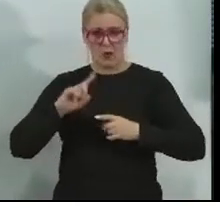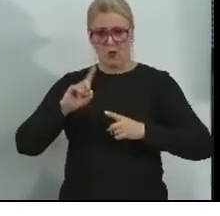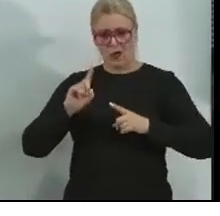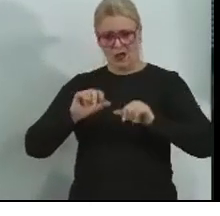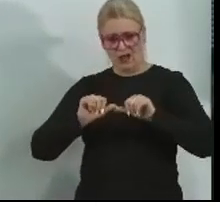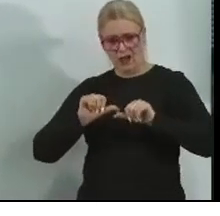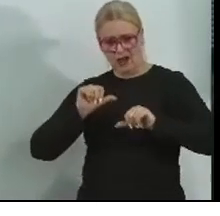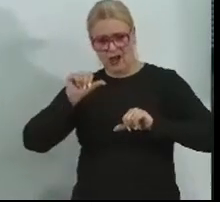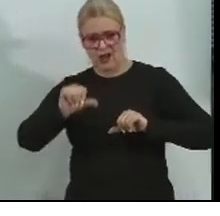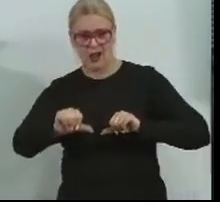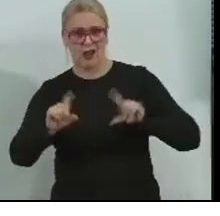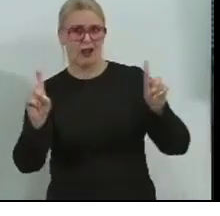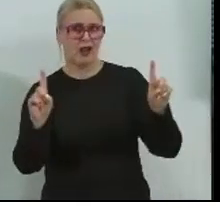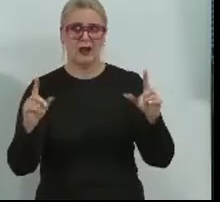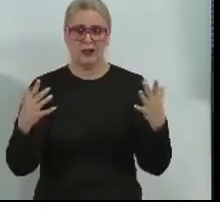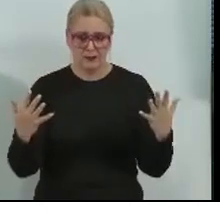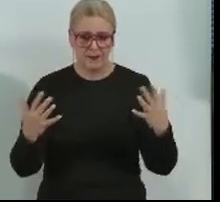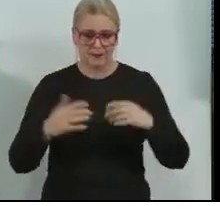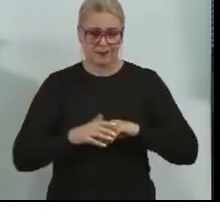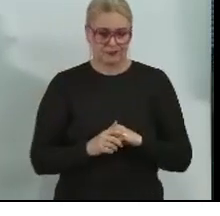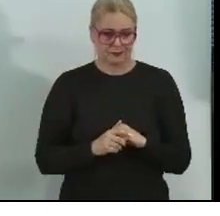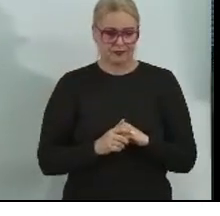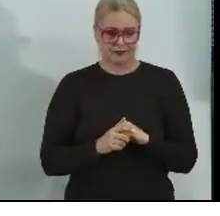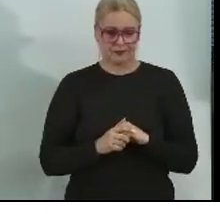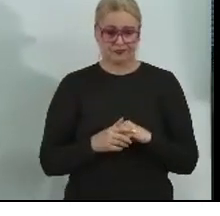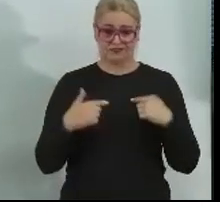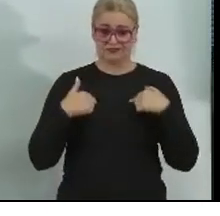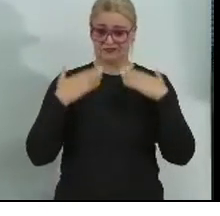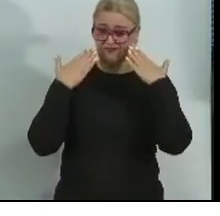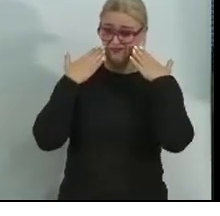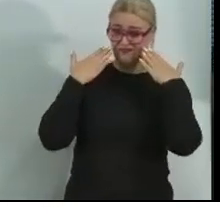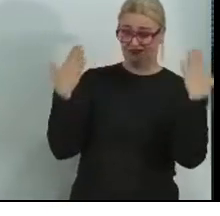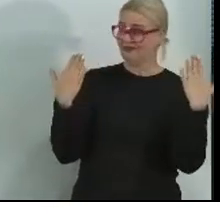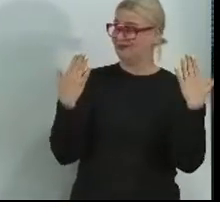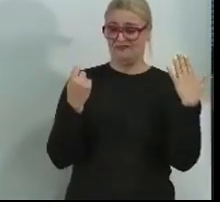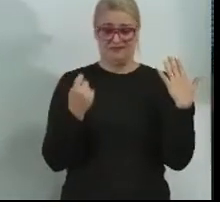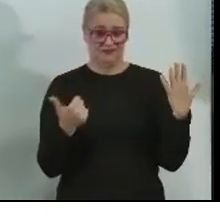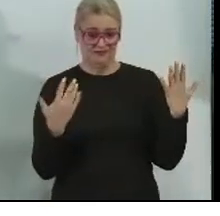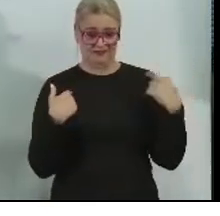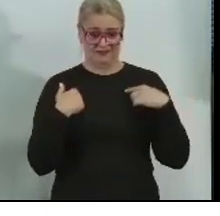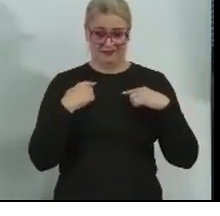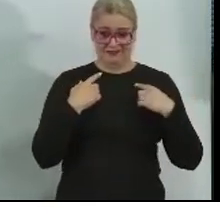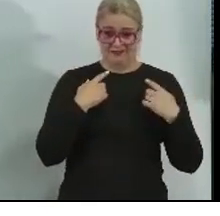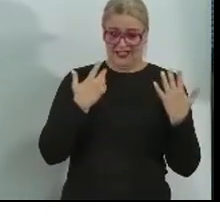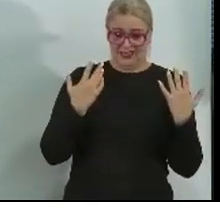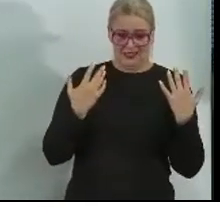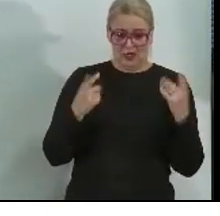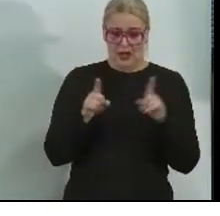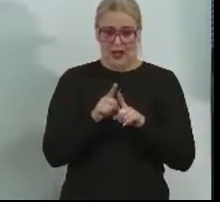It's not like it's a small room, but we are currently talking with Channel 4 about what I